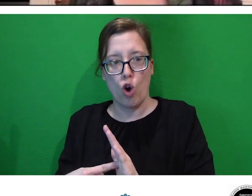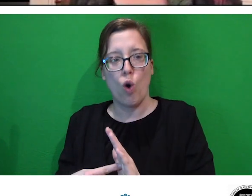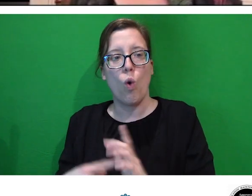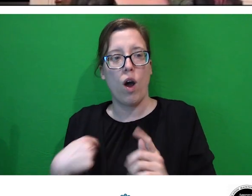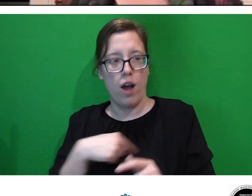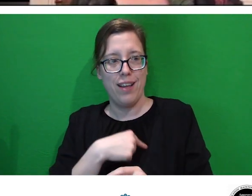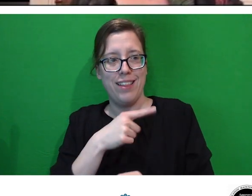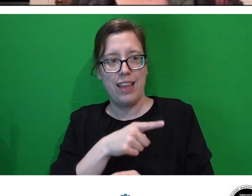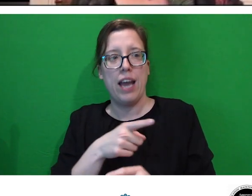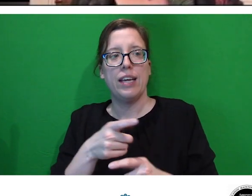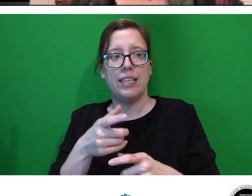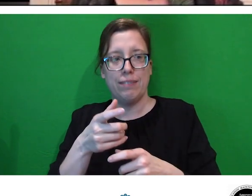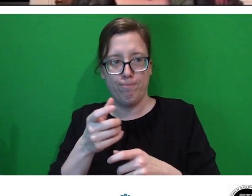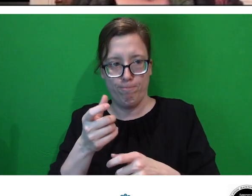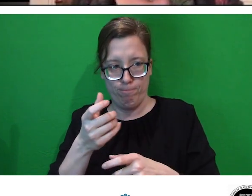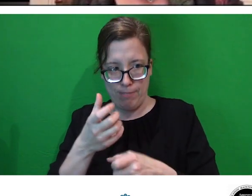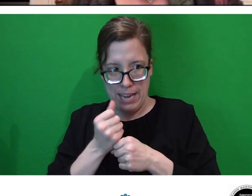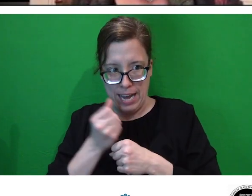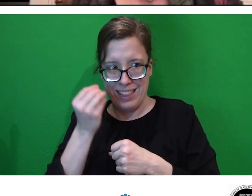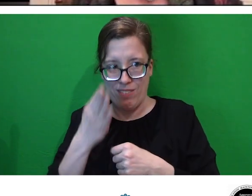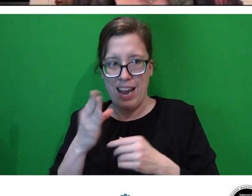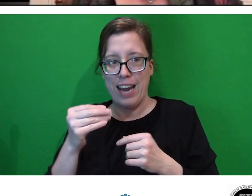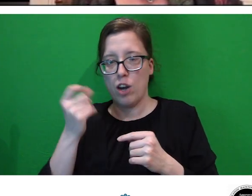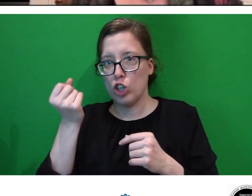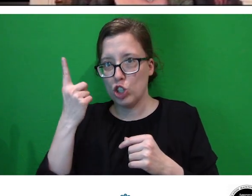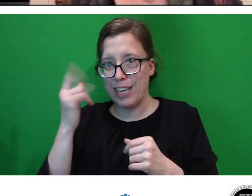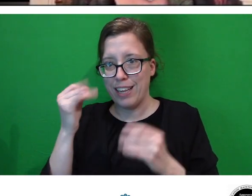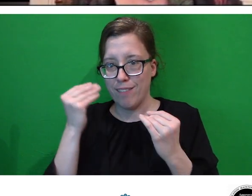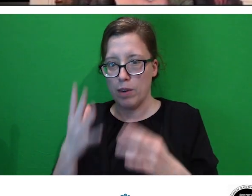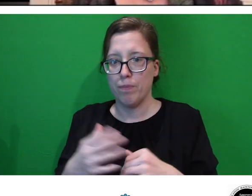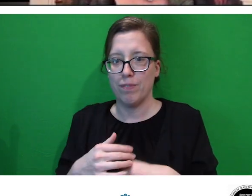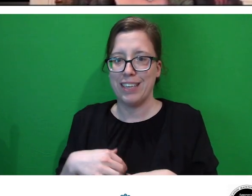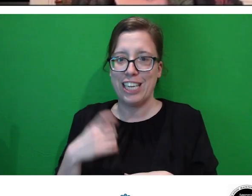and figure out how the kid's going to get information and how the kid's